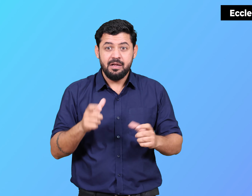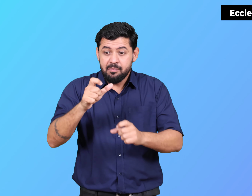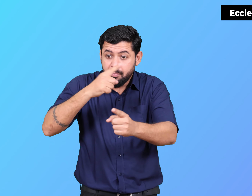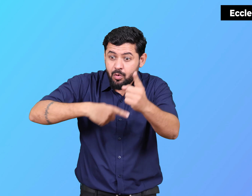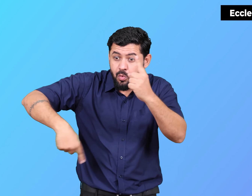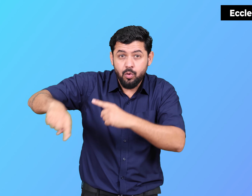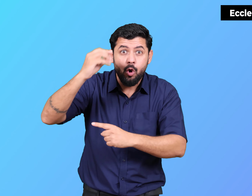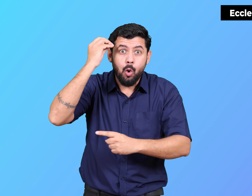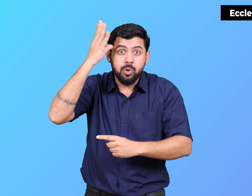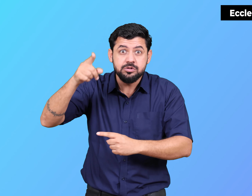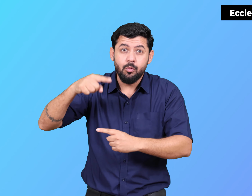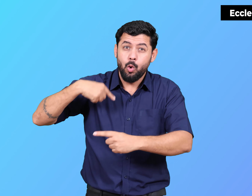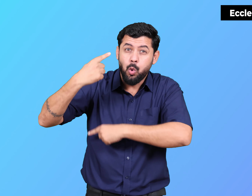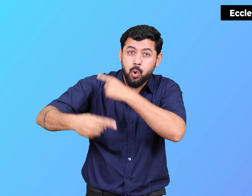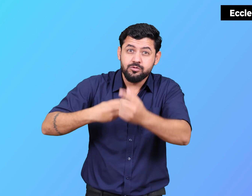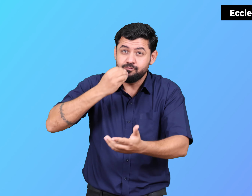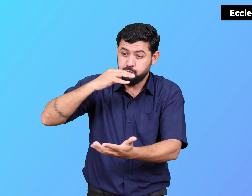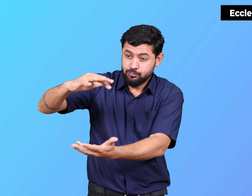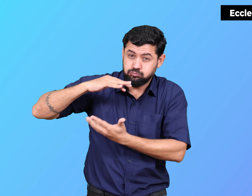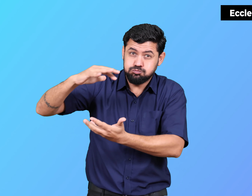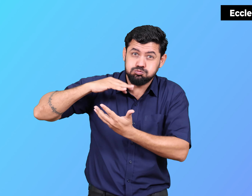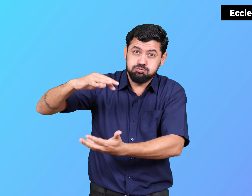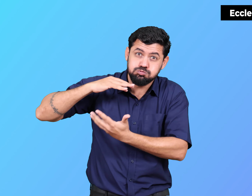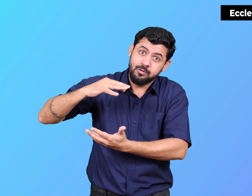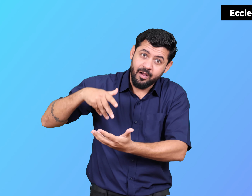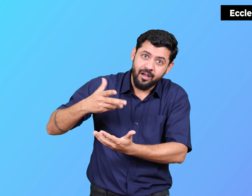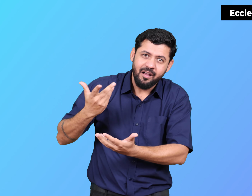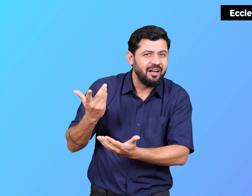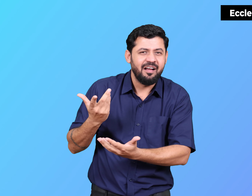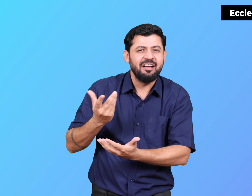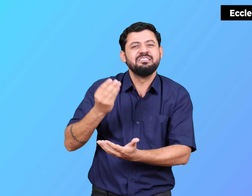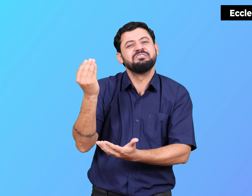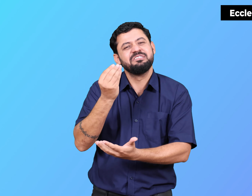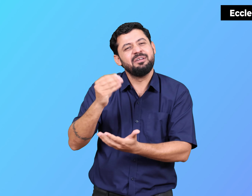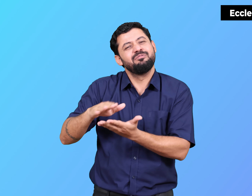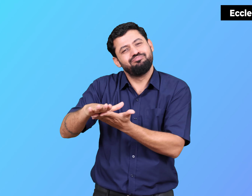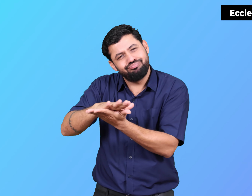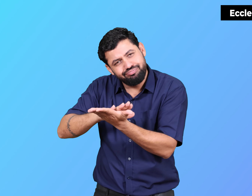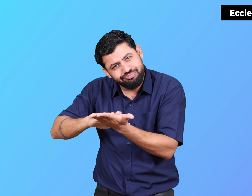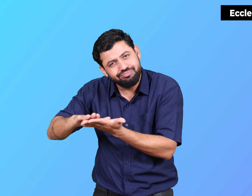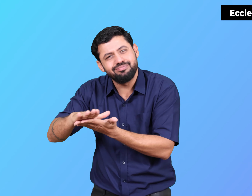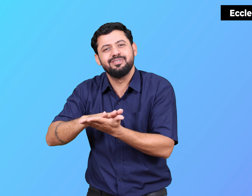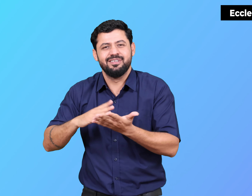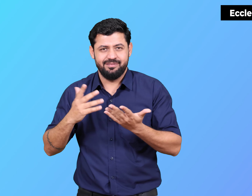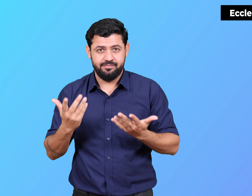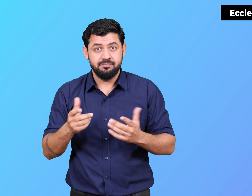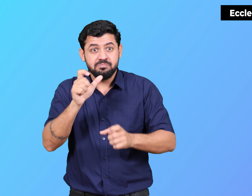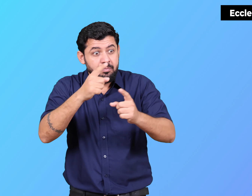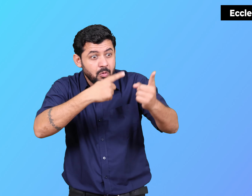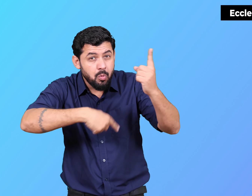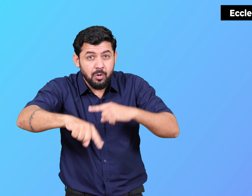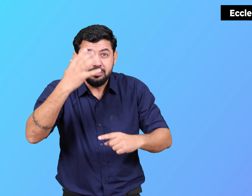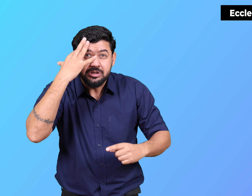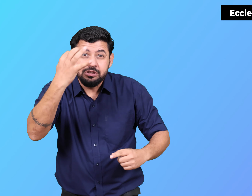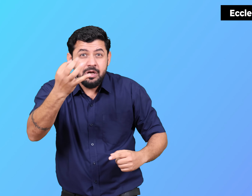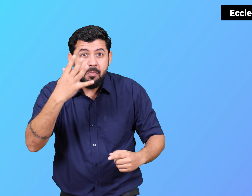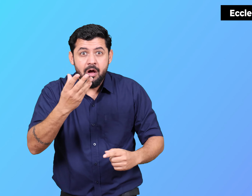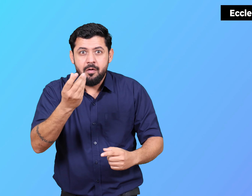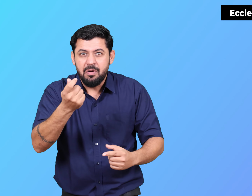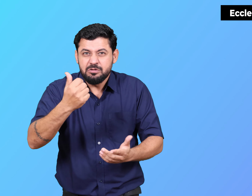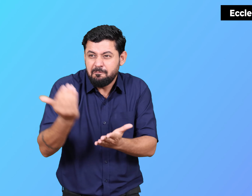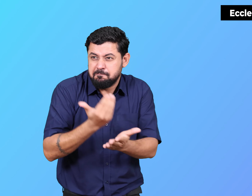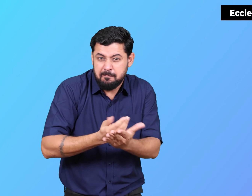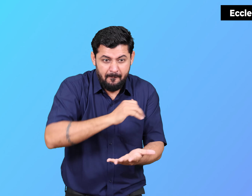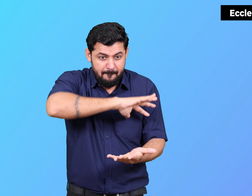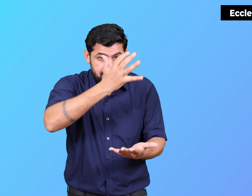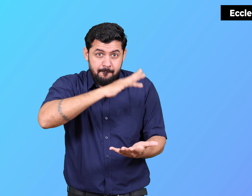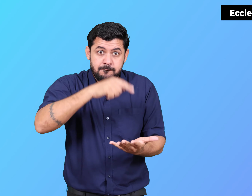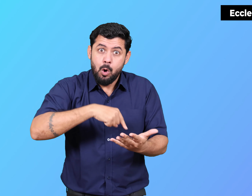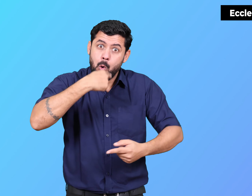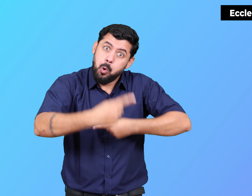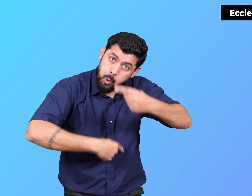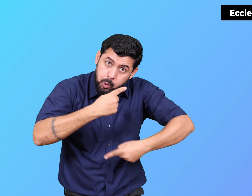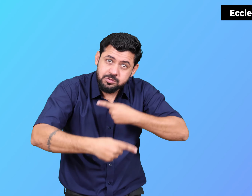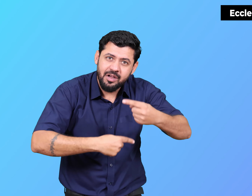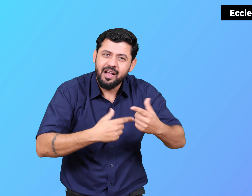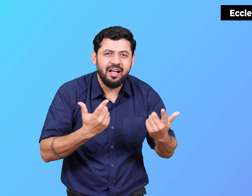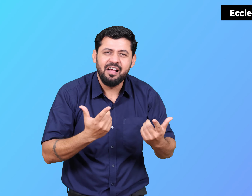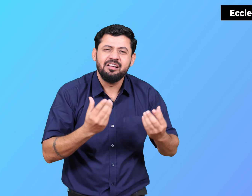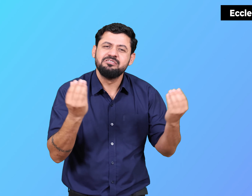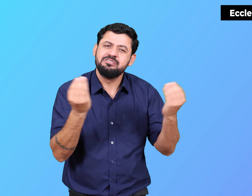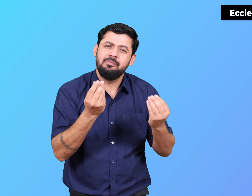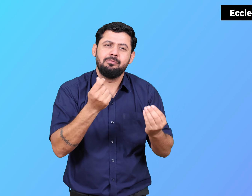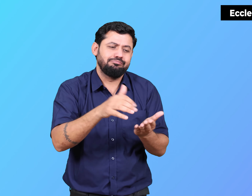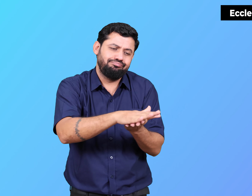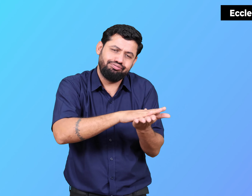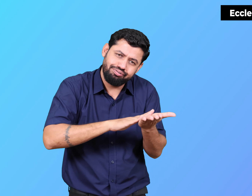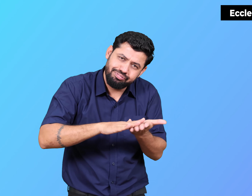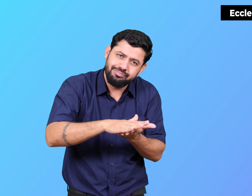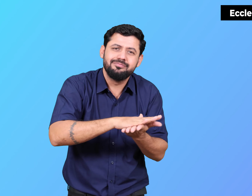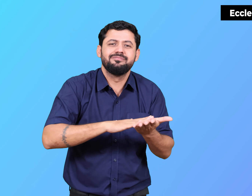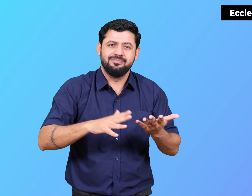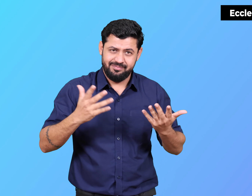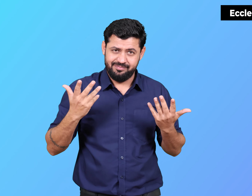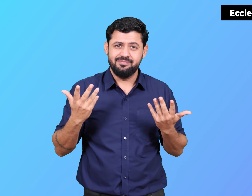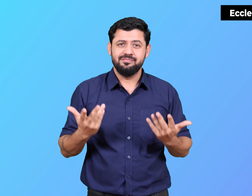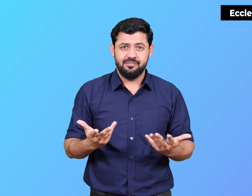wise people don’t always get the food; smart people don’t always get the wealth;